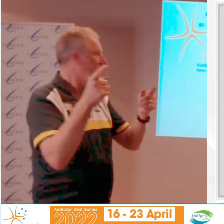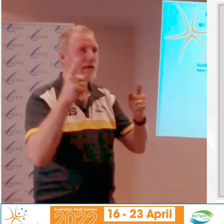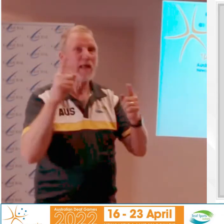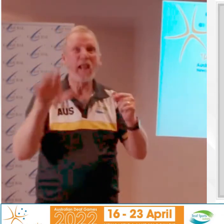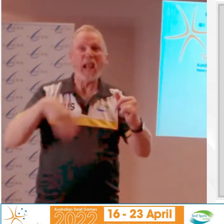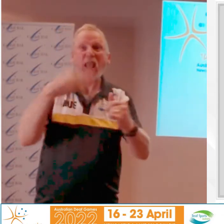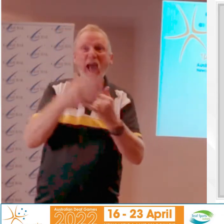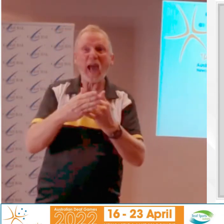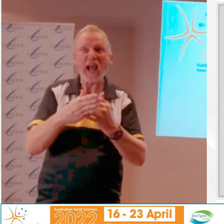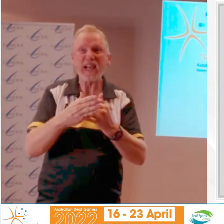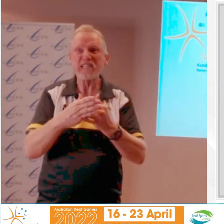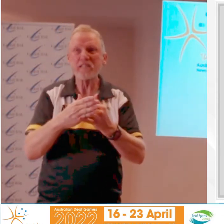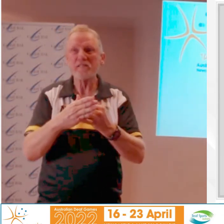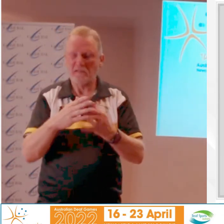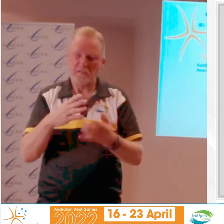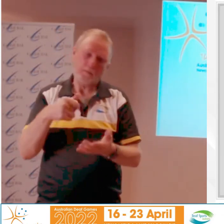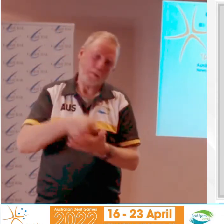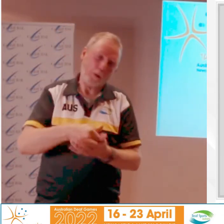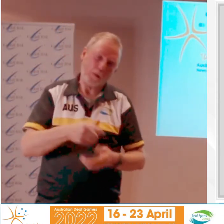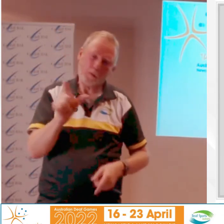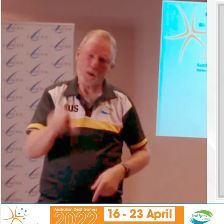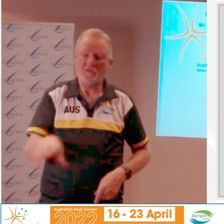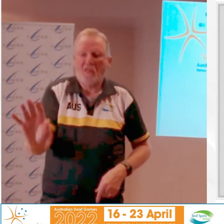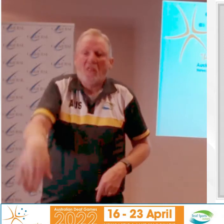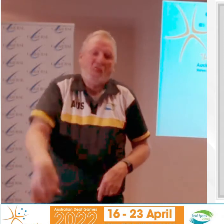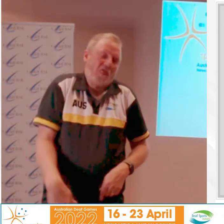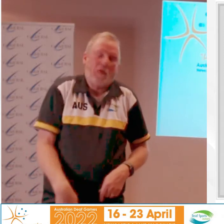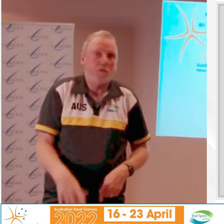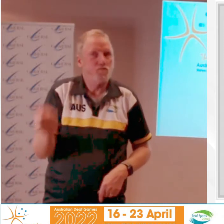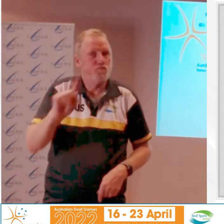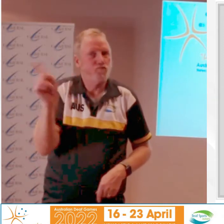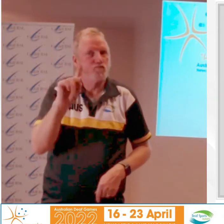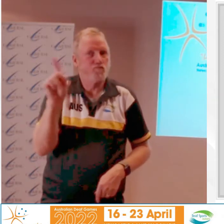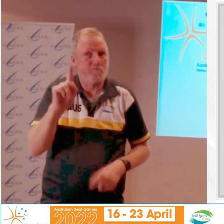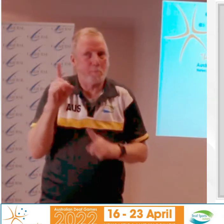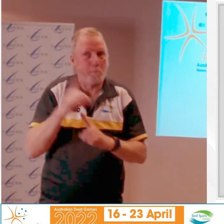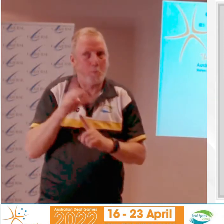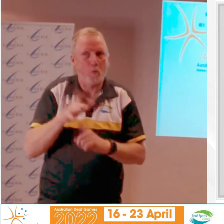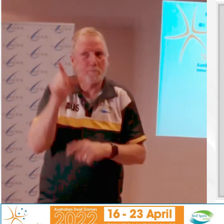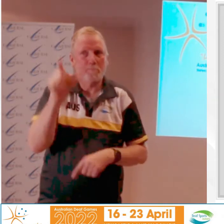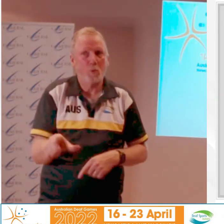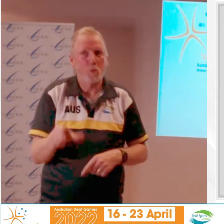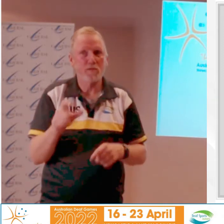and last of all but not least by any means